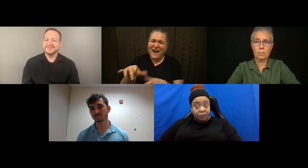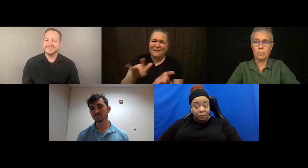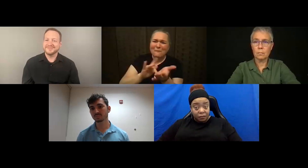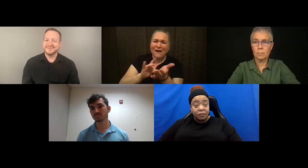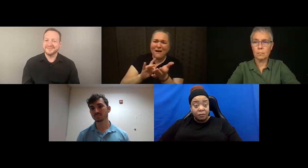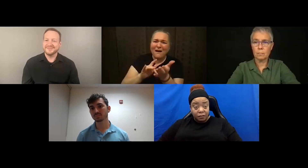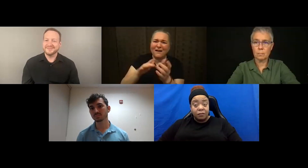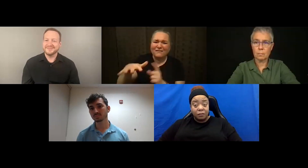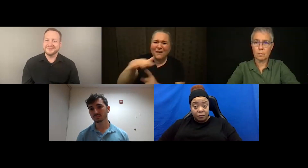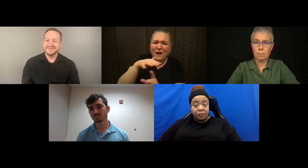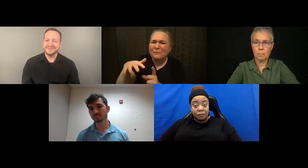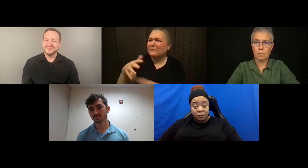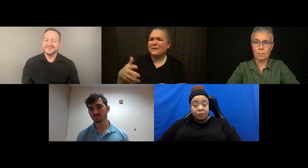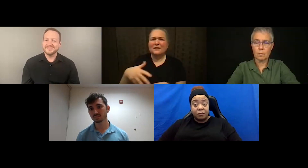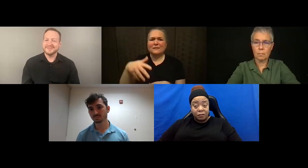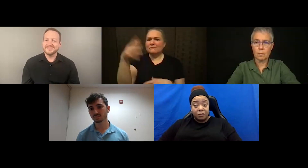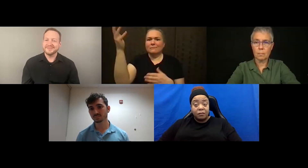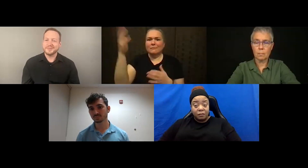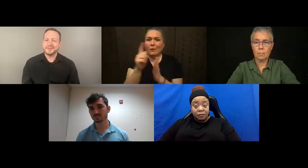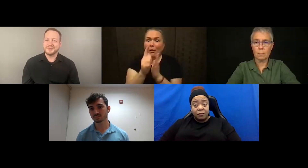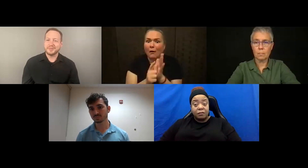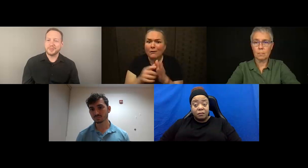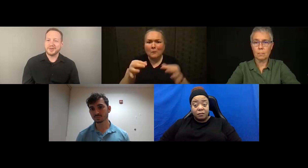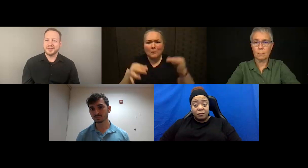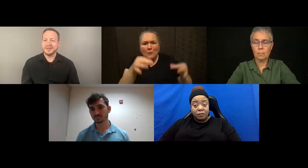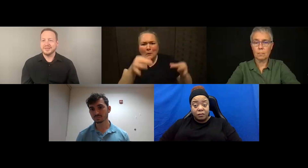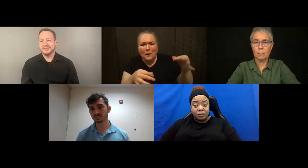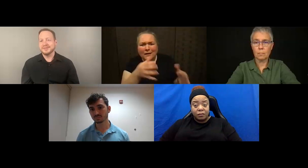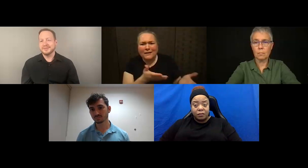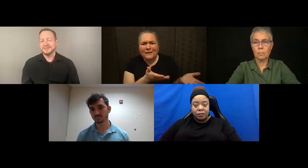What if you're in a medical environment? A legal setting? In court?